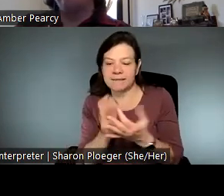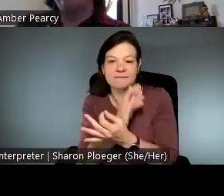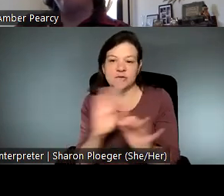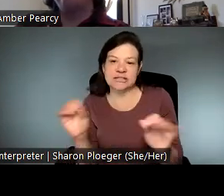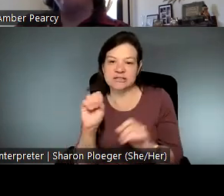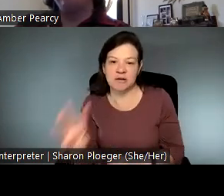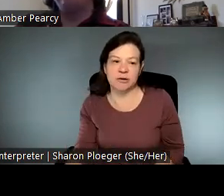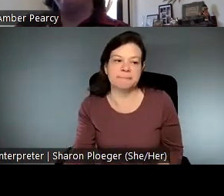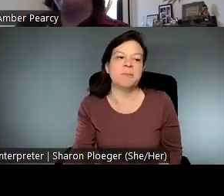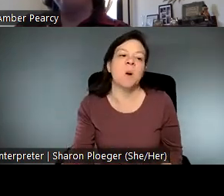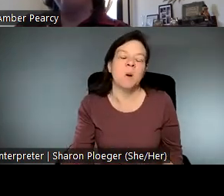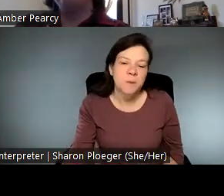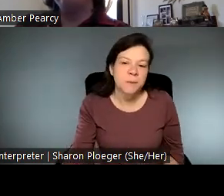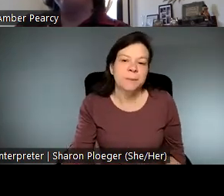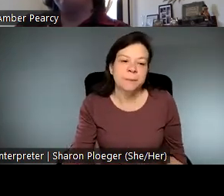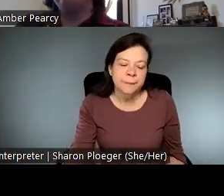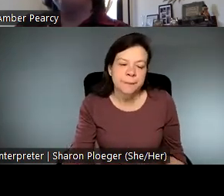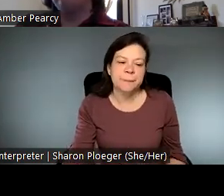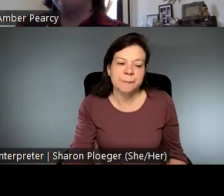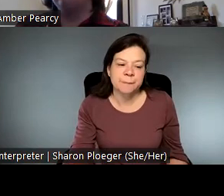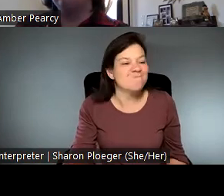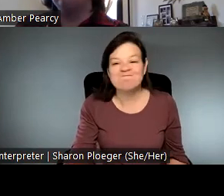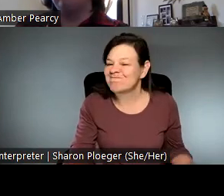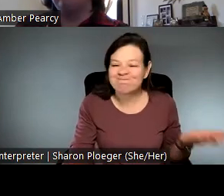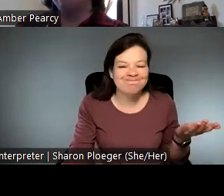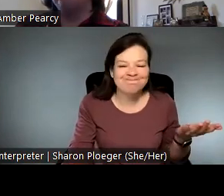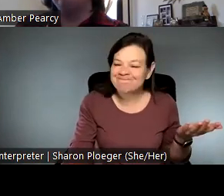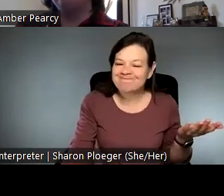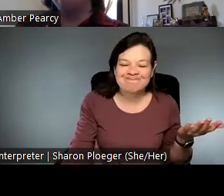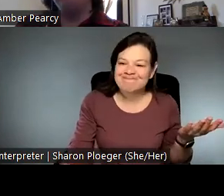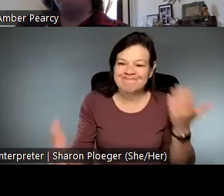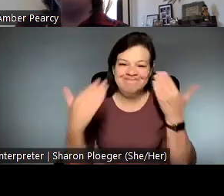Okay. I'm not familiar at all with Canva. But Adobe,